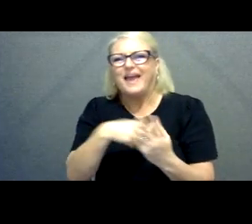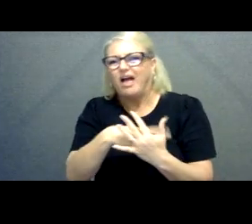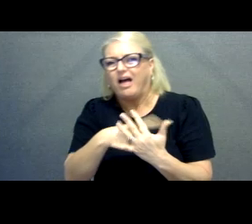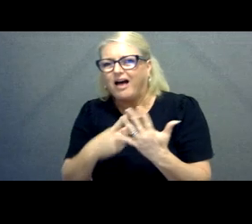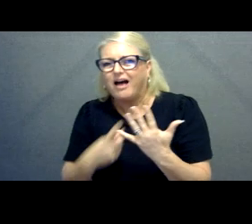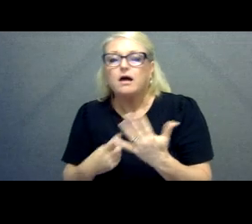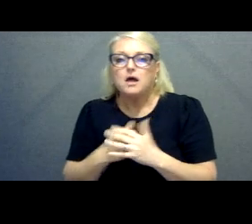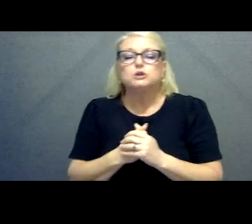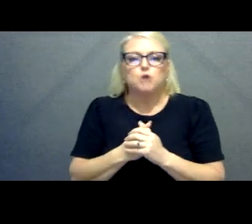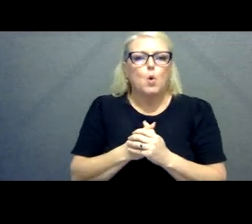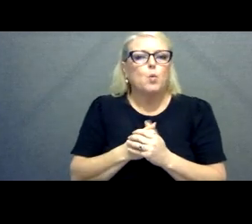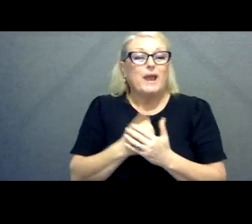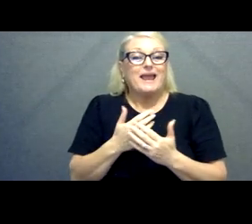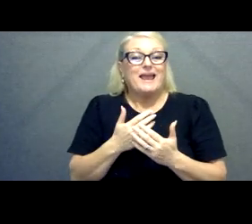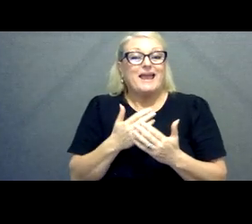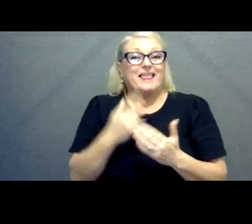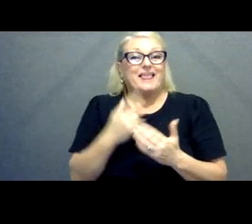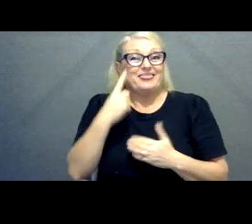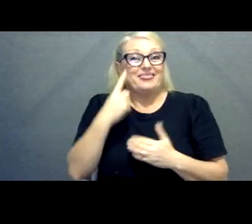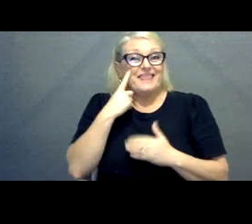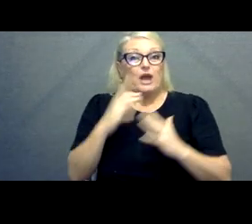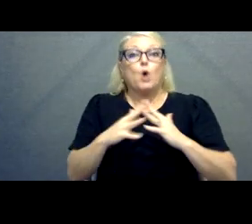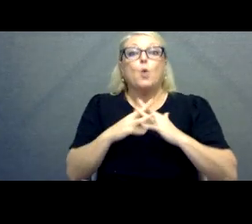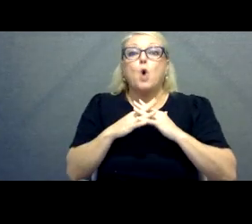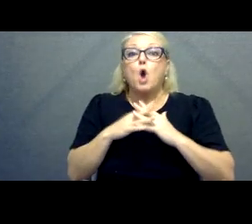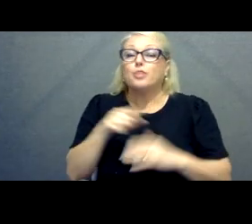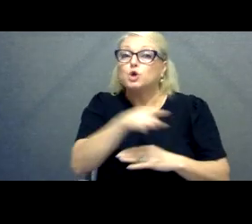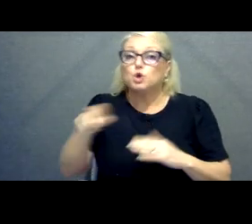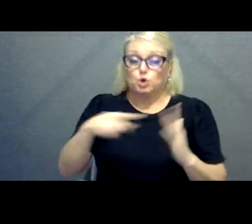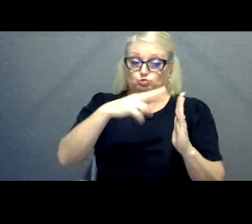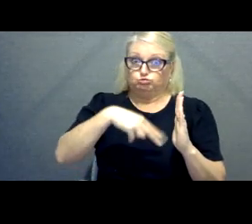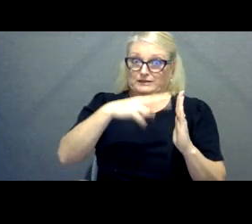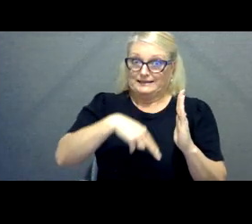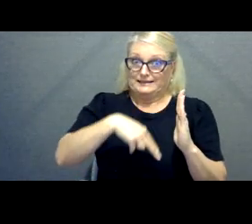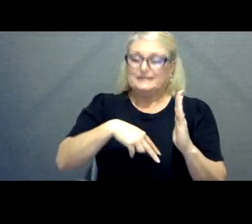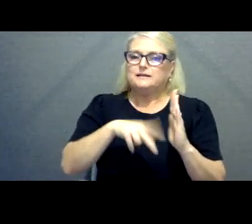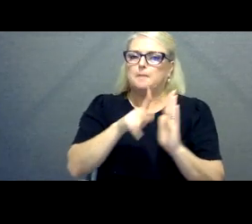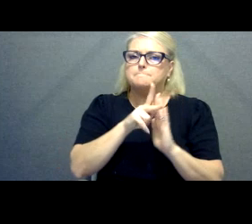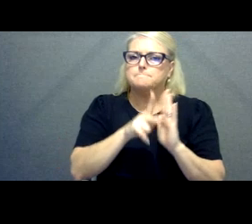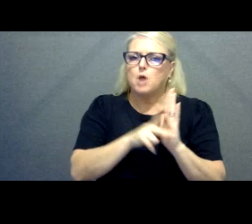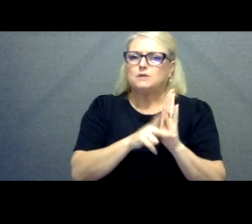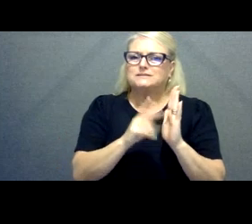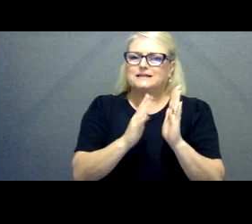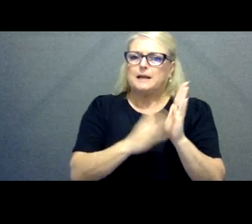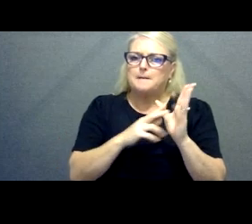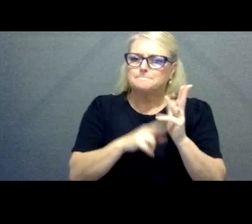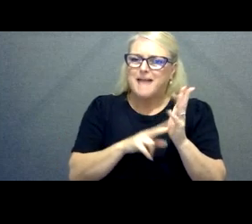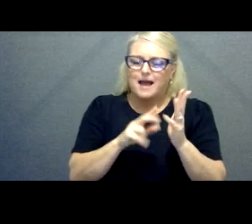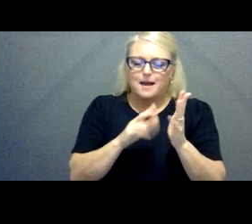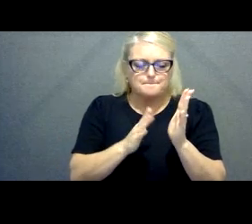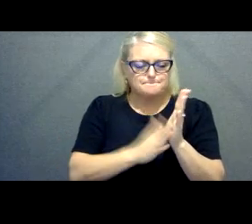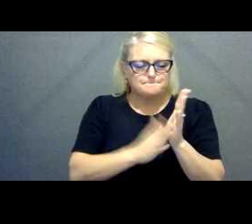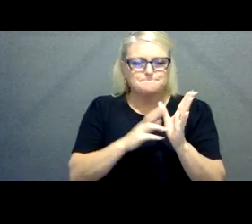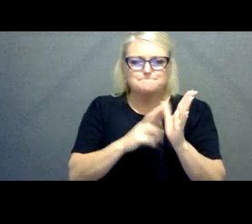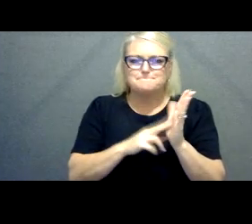a look at our grants policy manual on the website for specific types of matters um but essentially